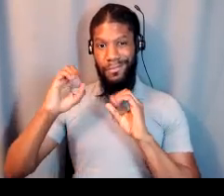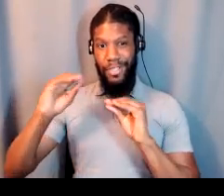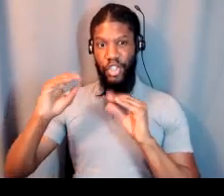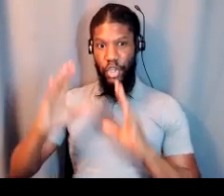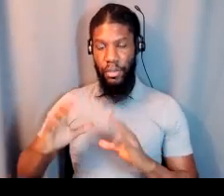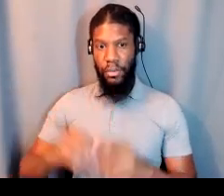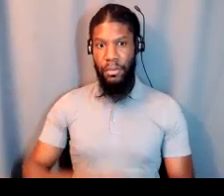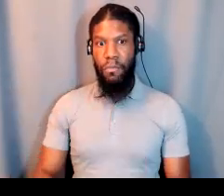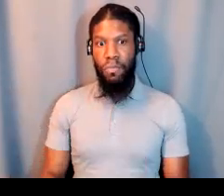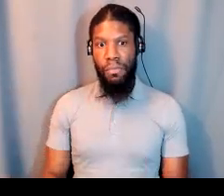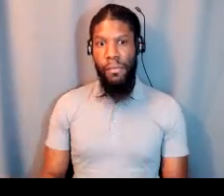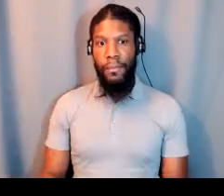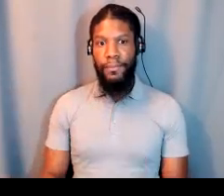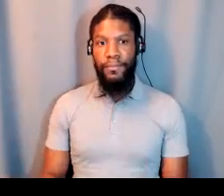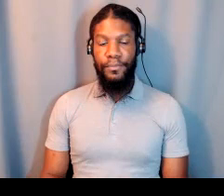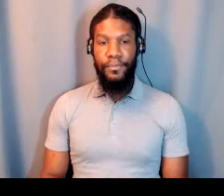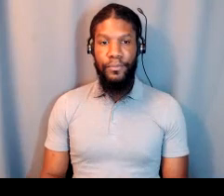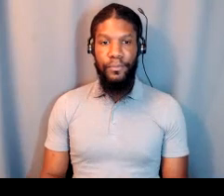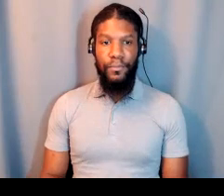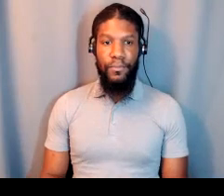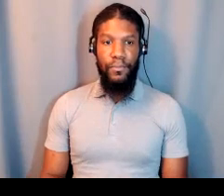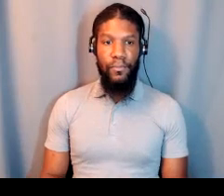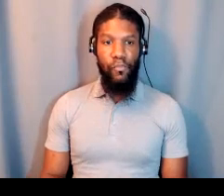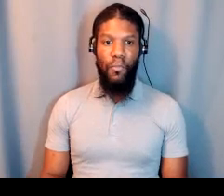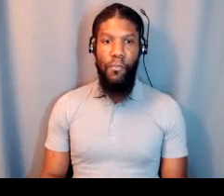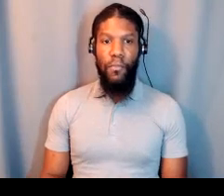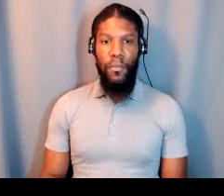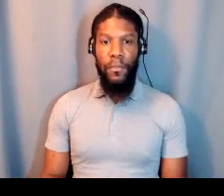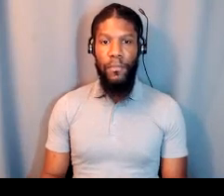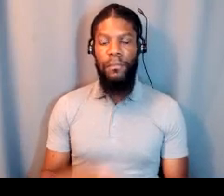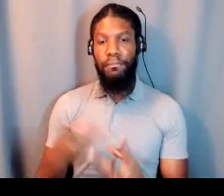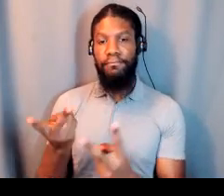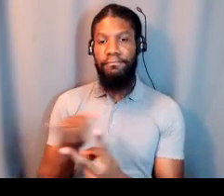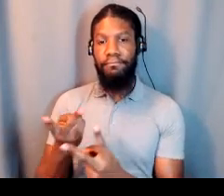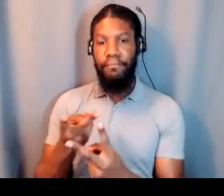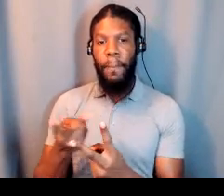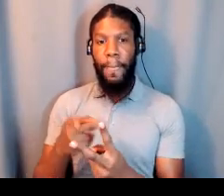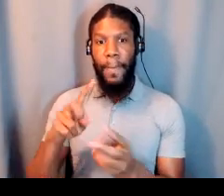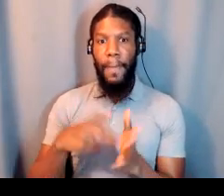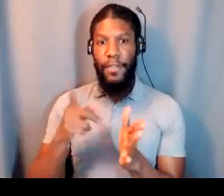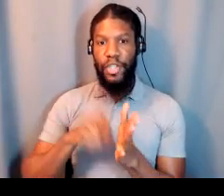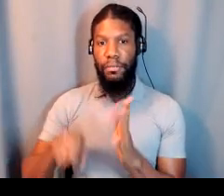there is an immediate effect to prompting writers to double check sources or even assignment prompts. For the asynchronous model, we only know